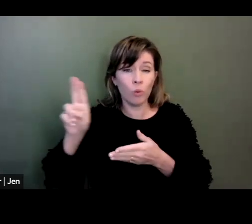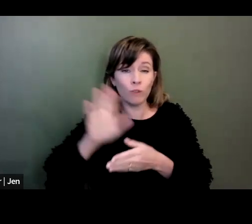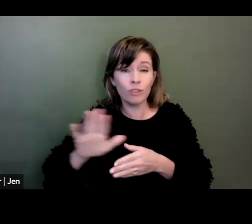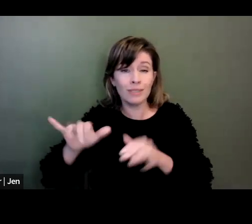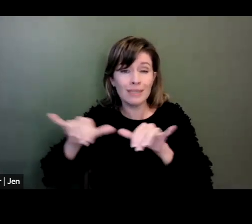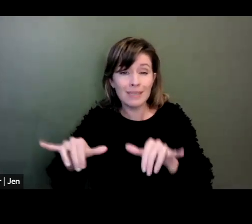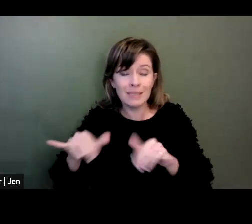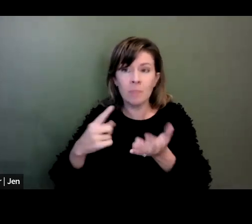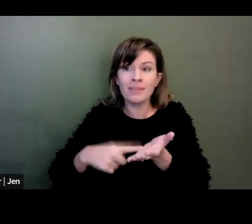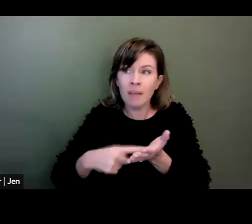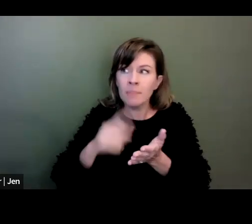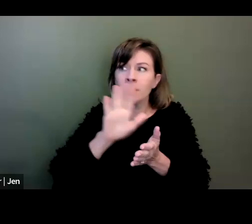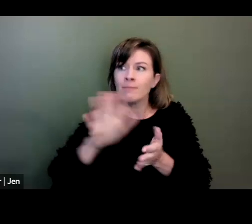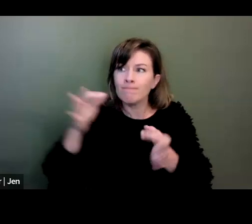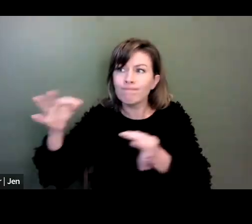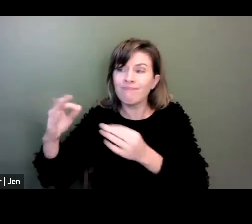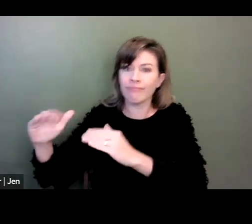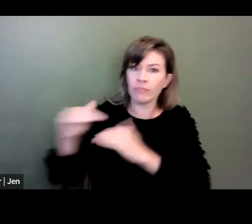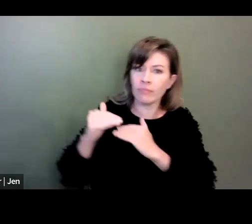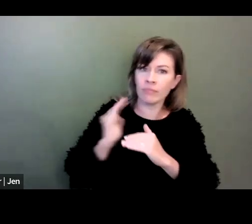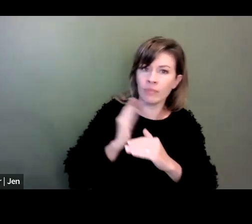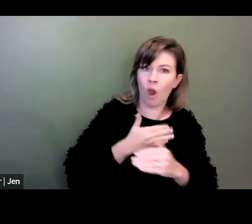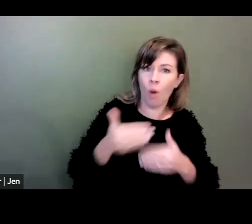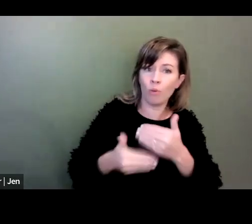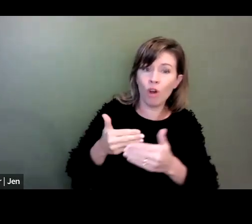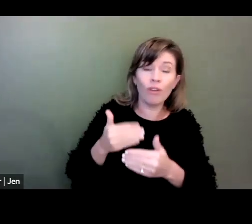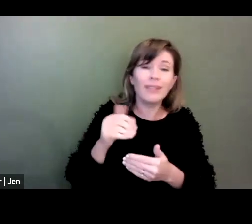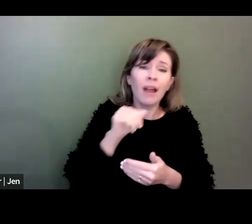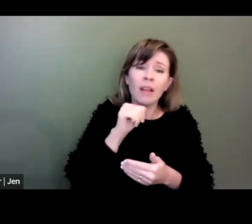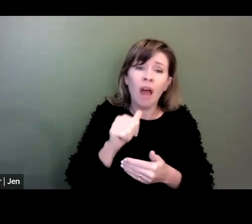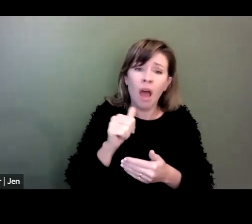our progress that we do, and it's not necessarily because of something that's explicitly racial or sexual or something